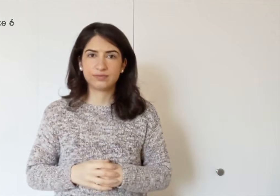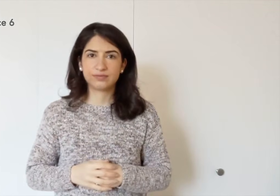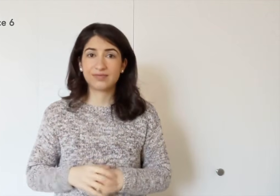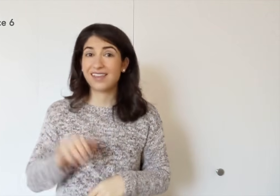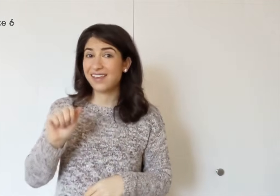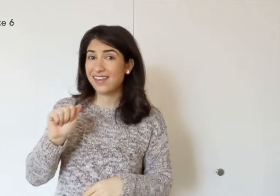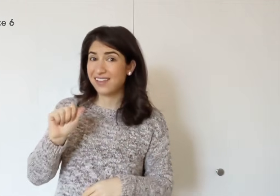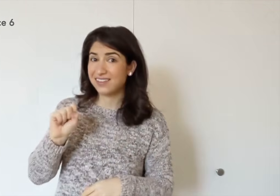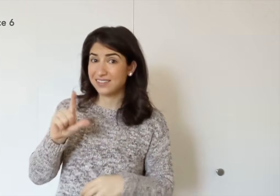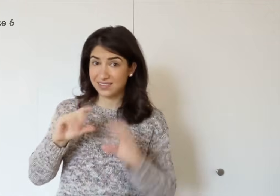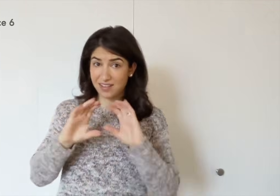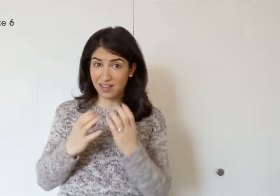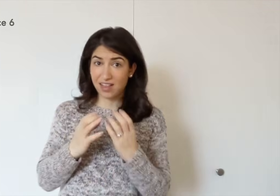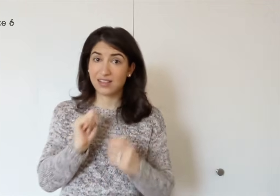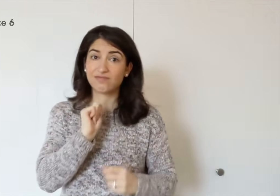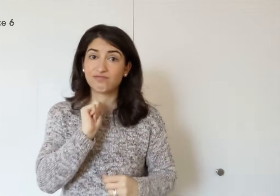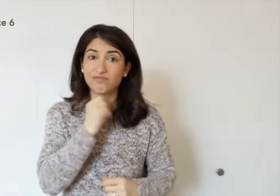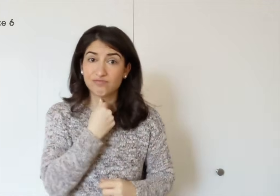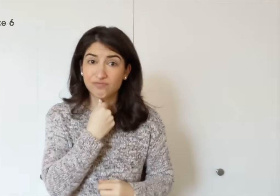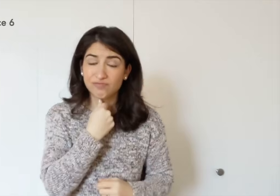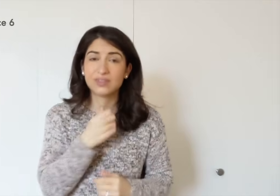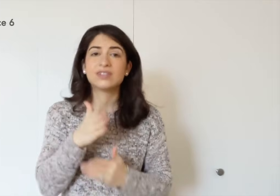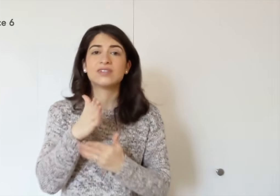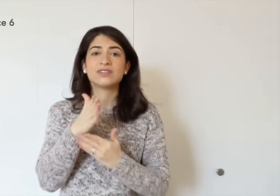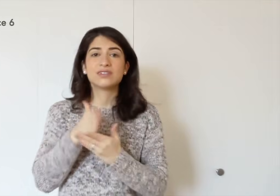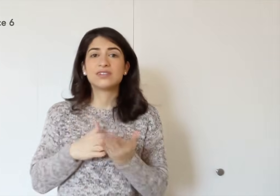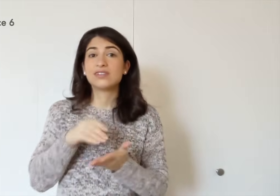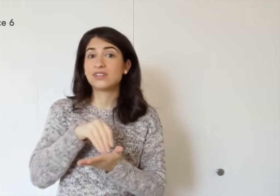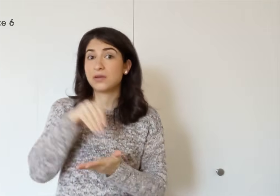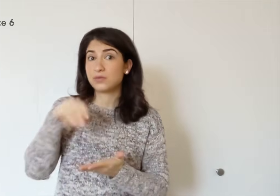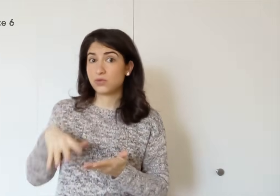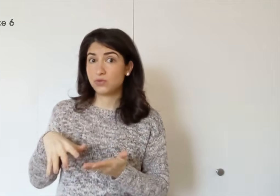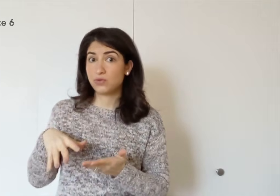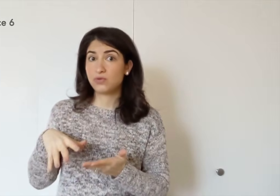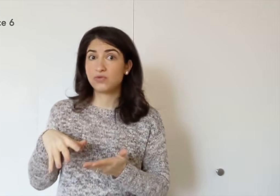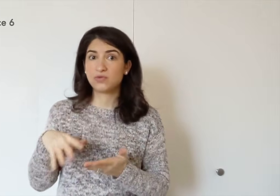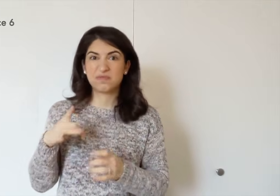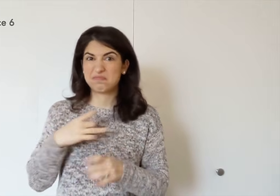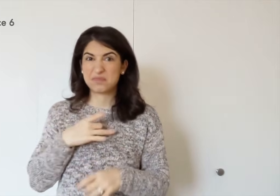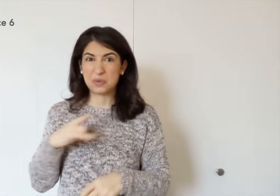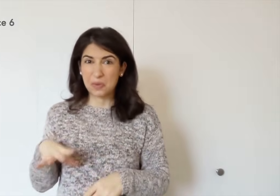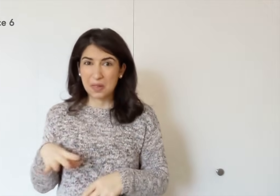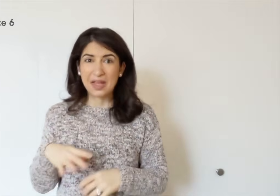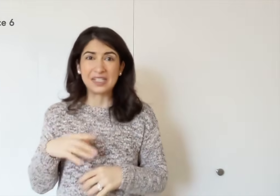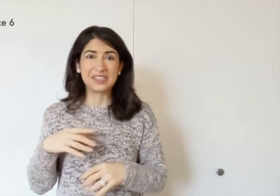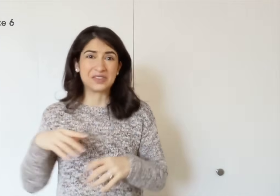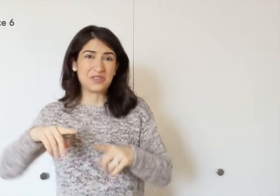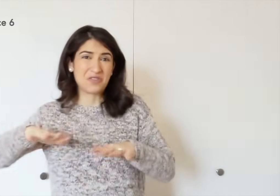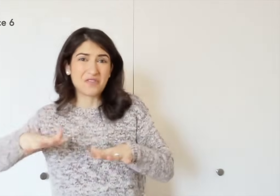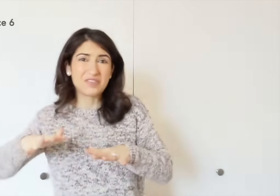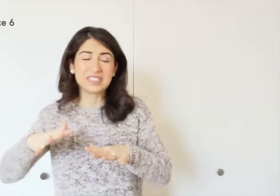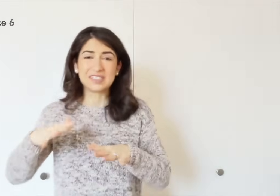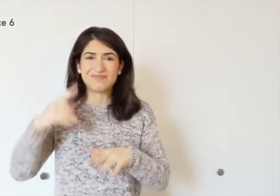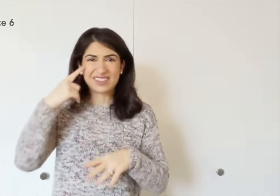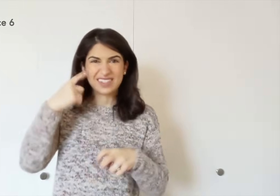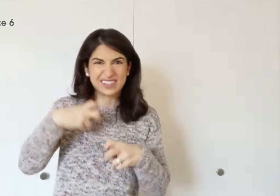ASL class, voice off, some students don't like it -- they get nervous, they...